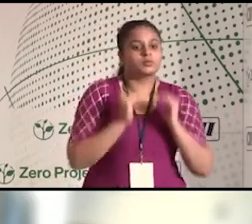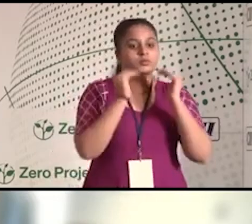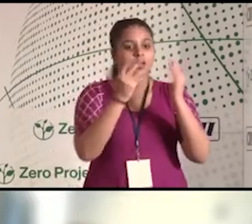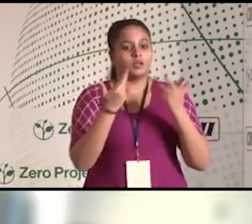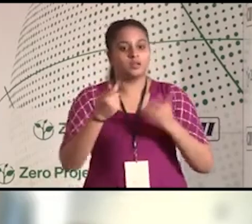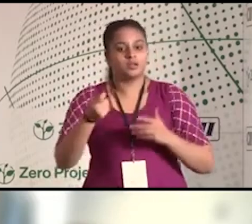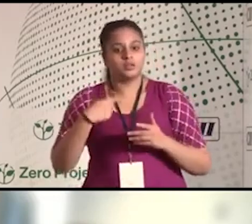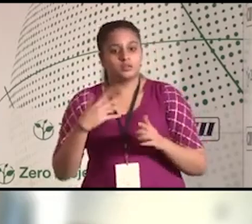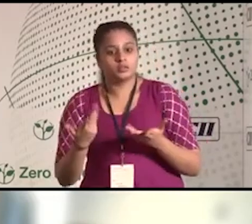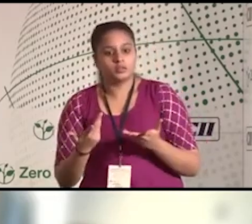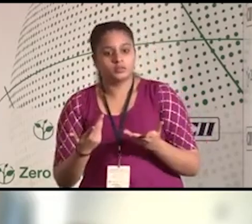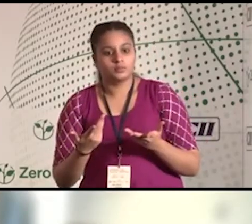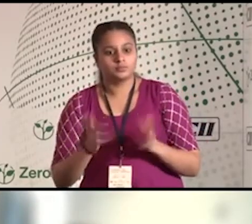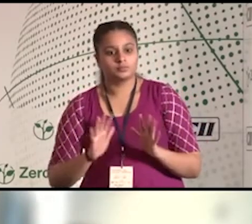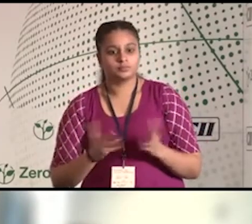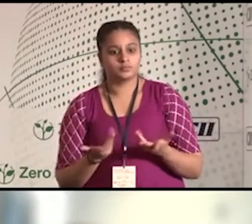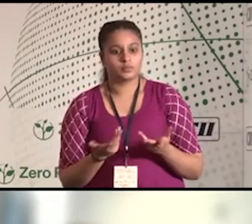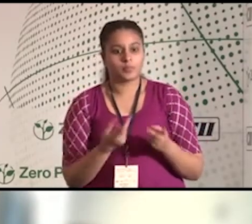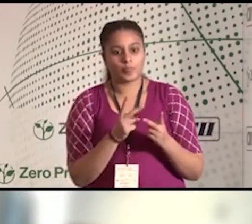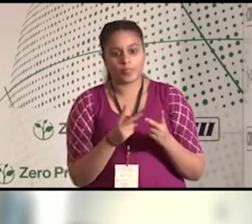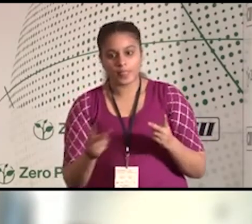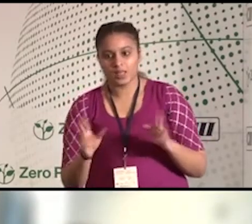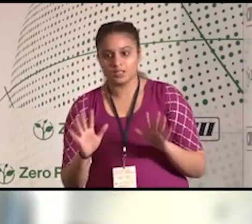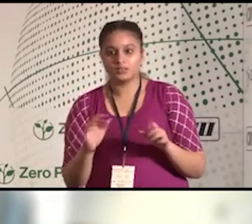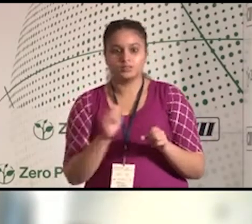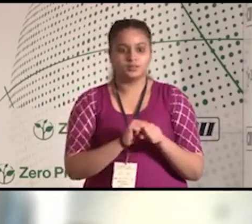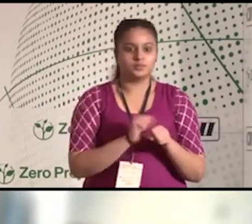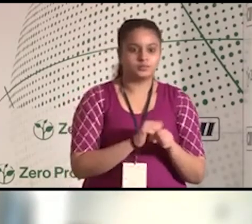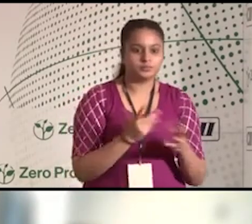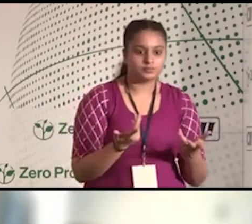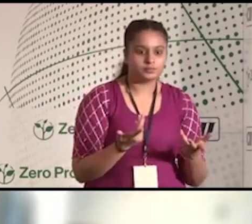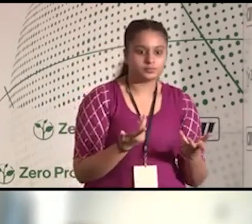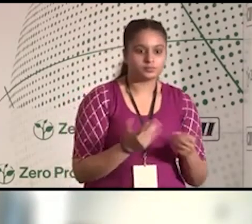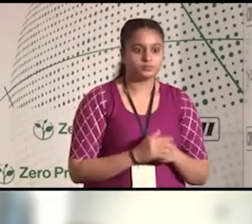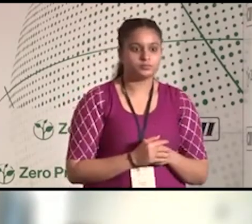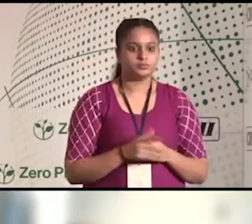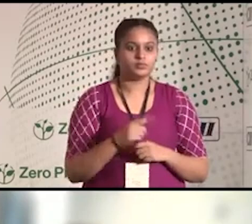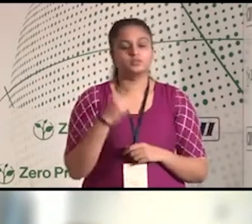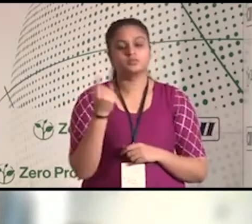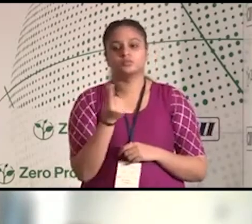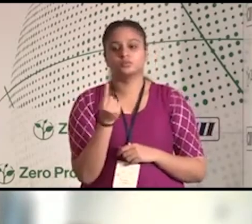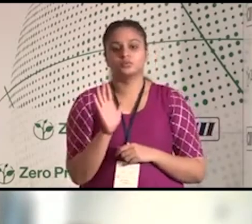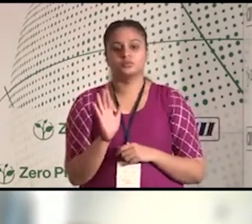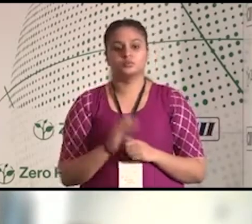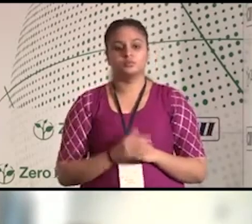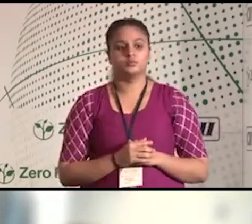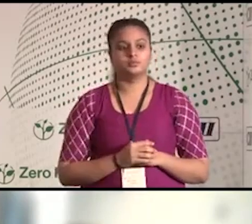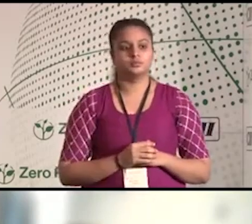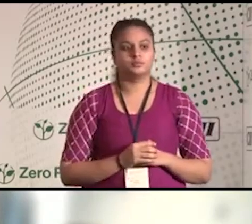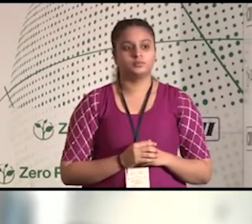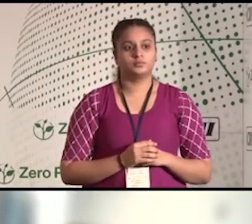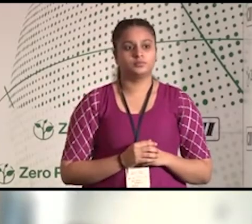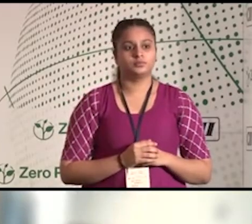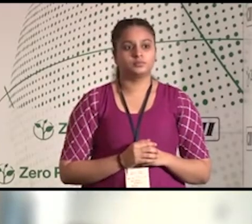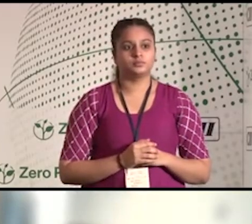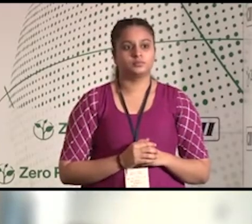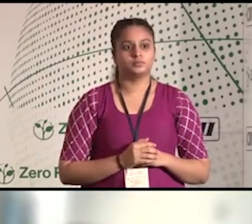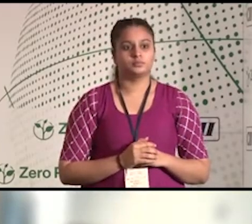they will come up with a pretext they will come up with some sort of excuse. So, I mean, honestly,